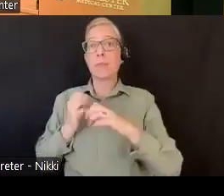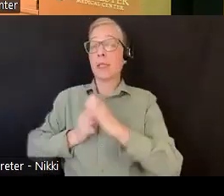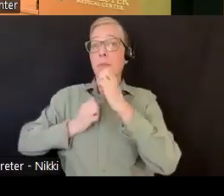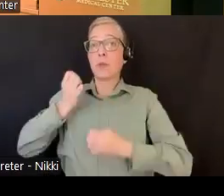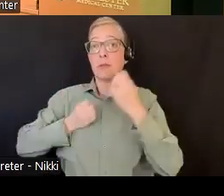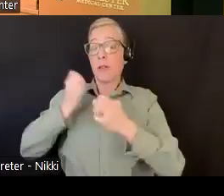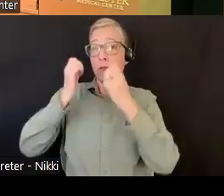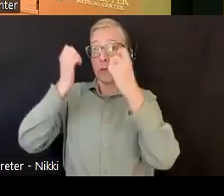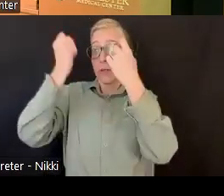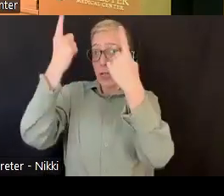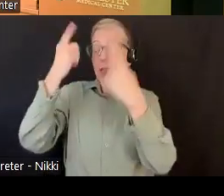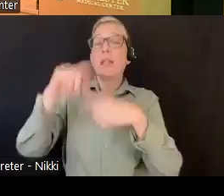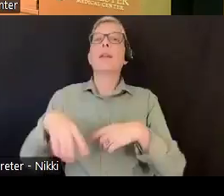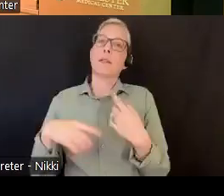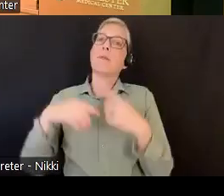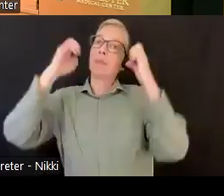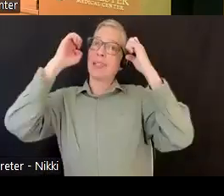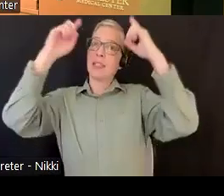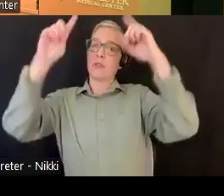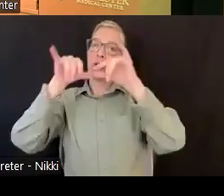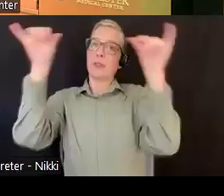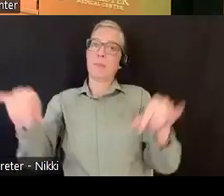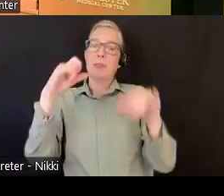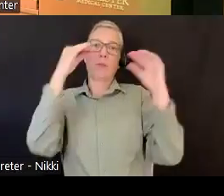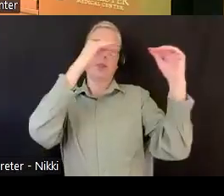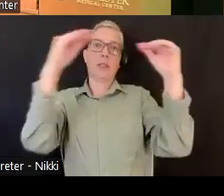system that's going to have to teach those things. We can complain about those things being missing